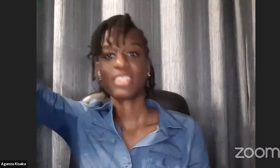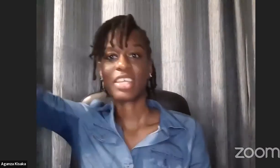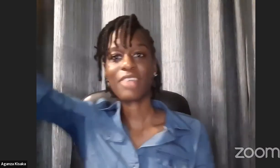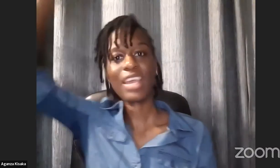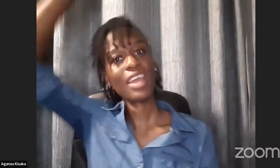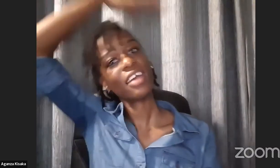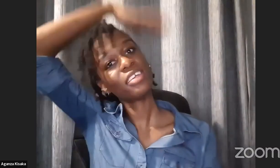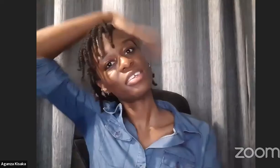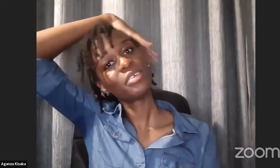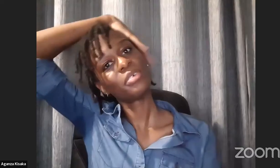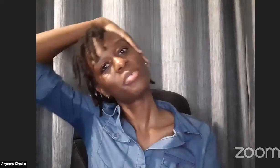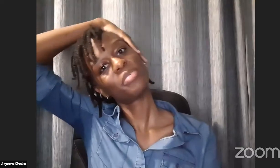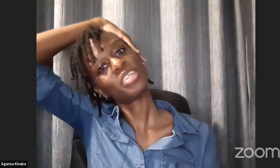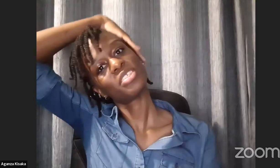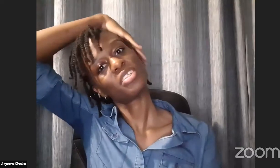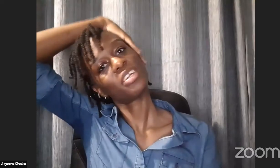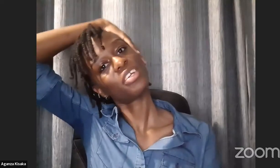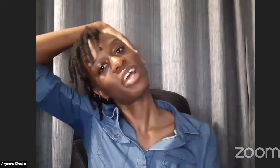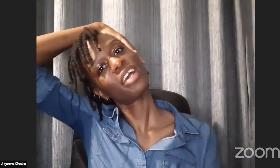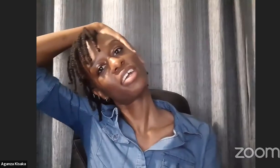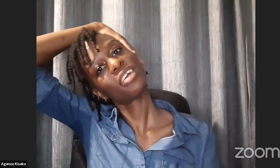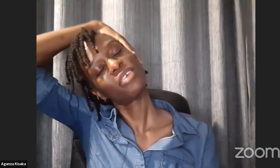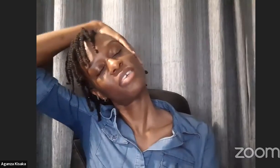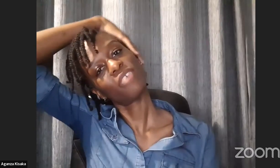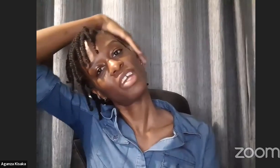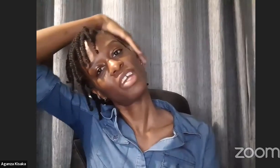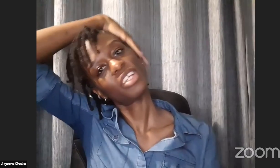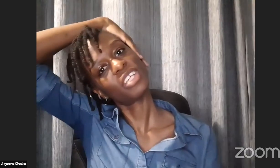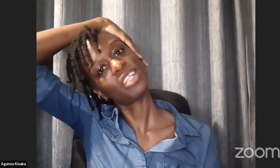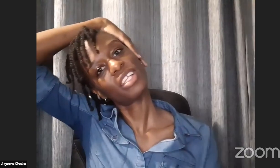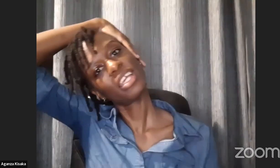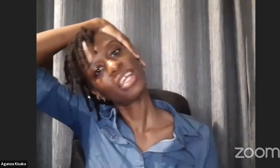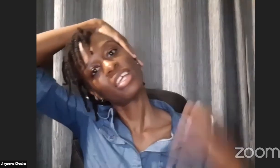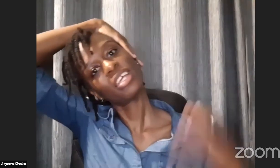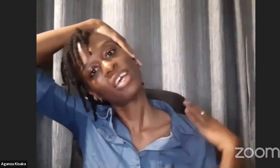Take your right hand is on your neck, very gently.